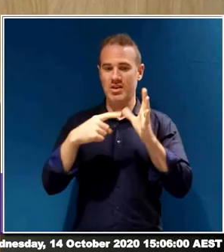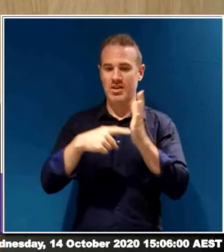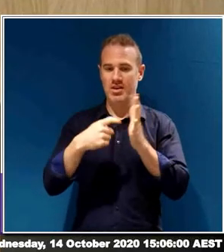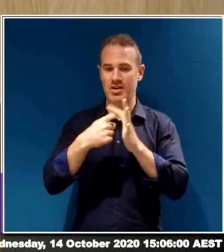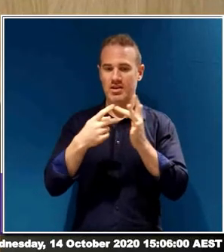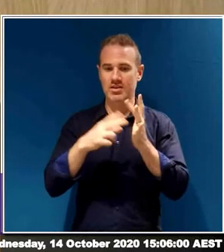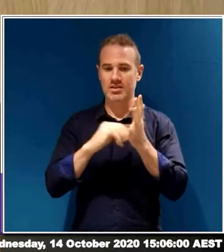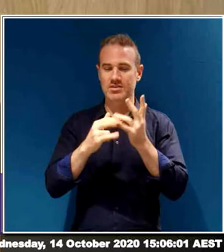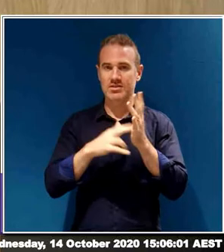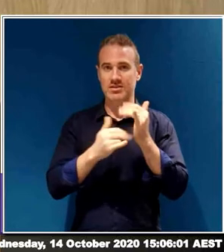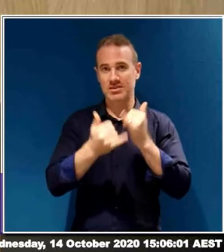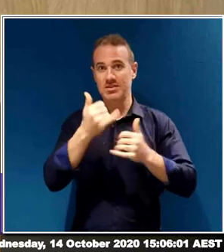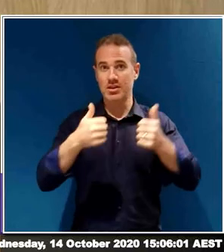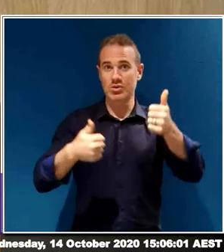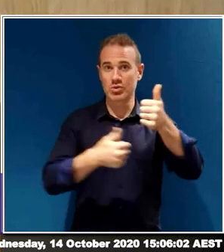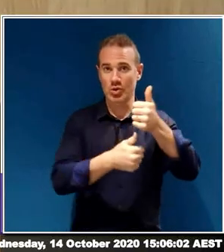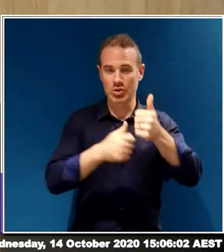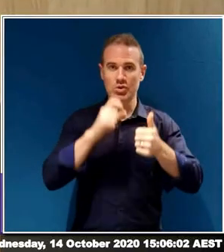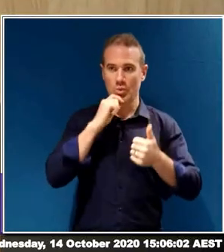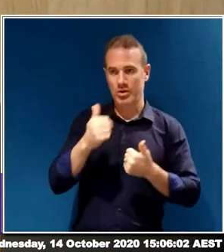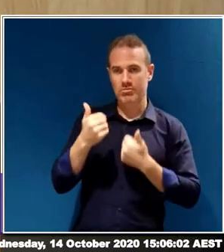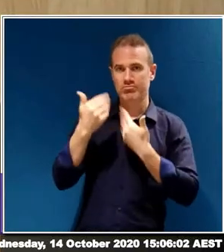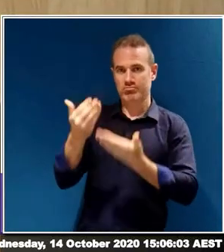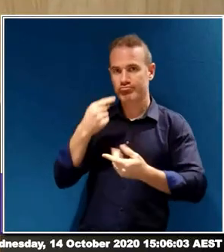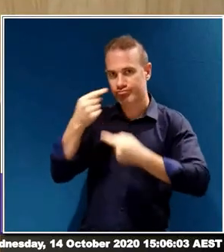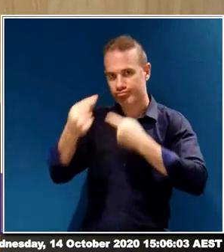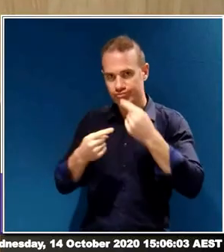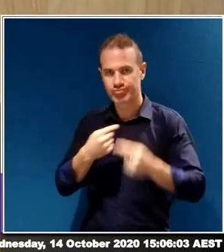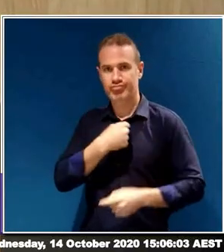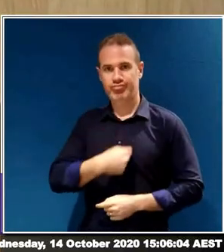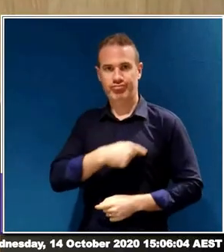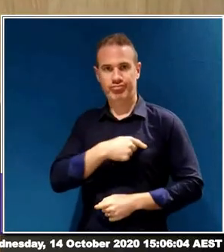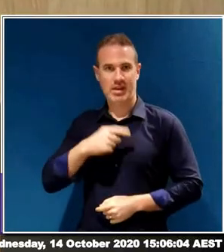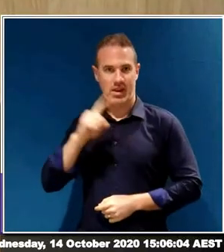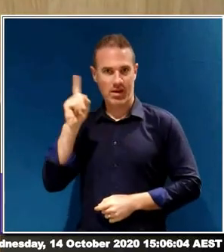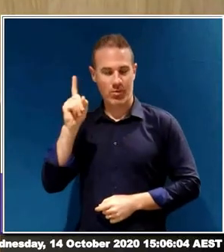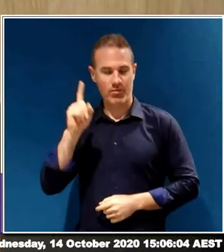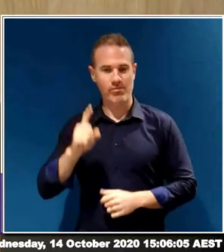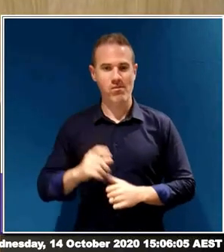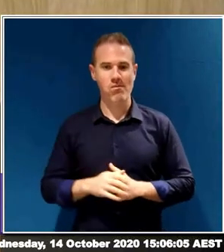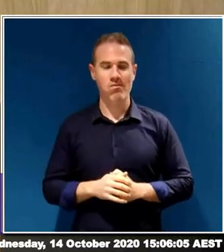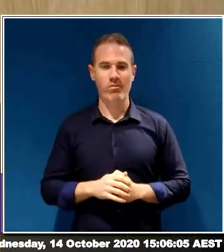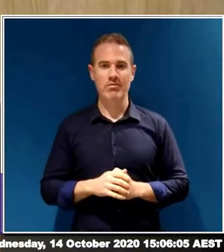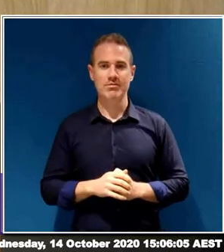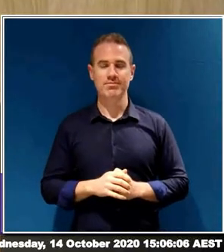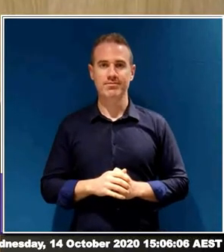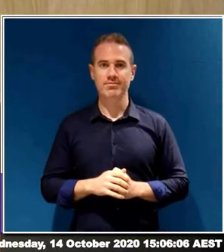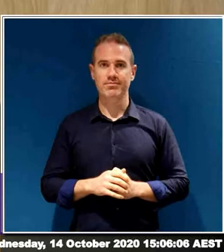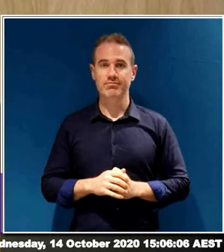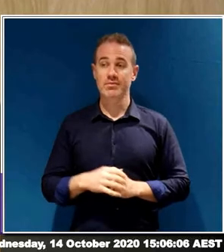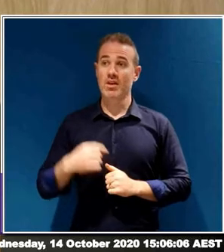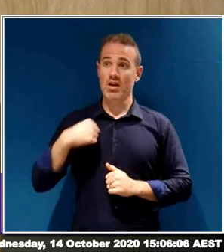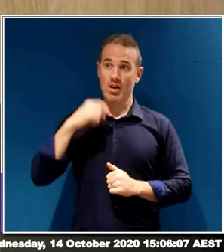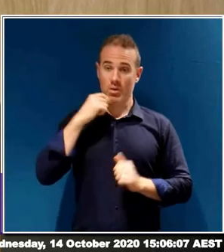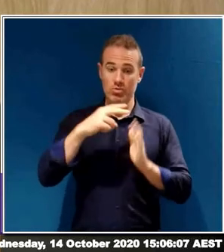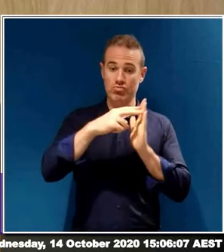Thank you very much. I will read you the affirmation. At the end, please say yes or I do.